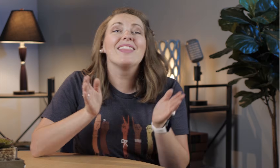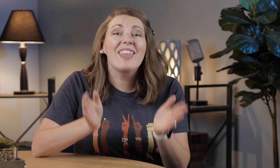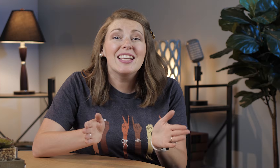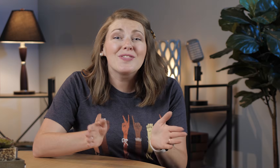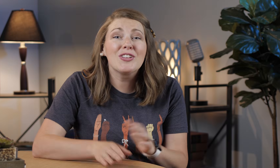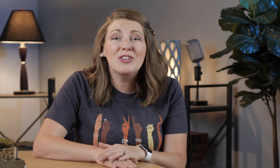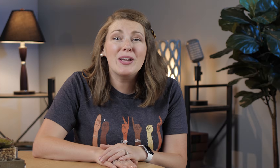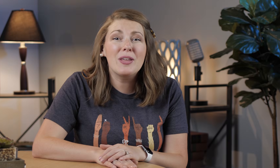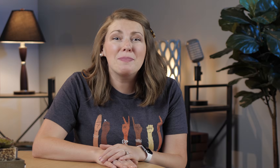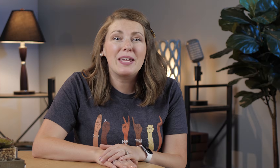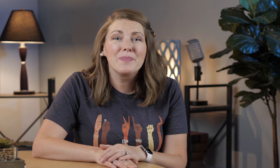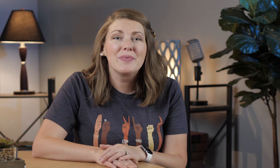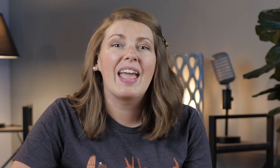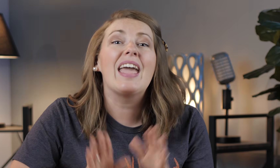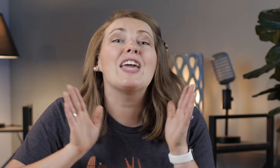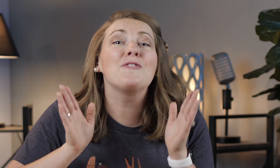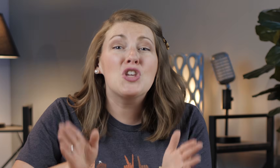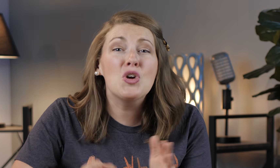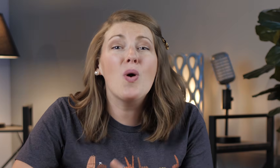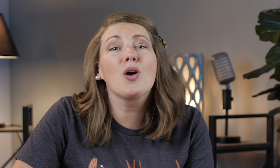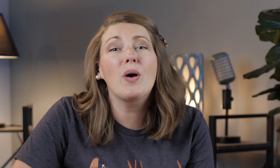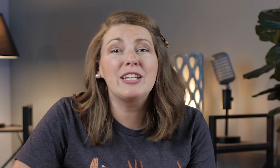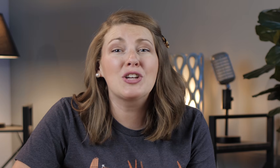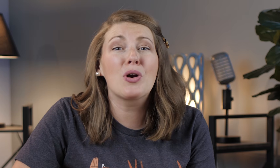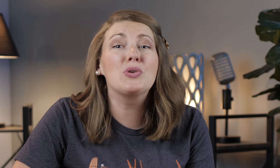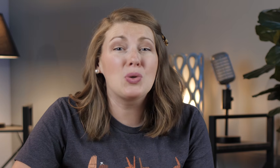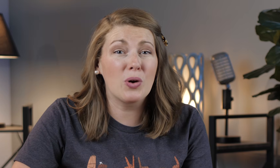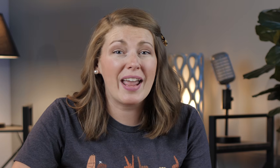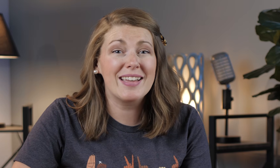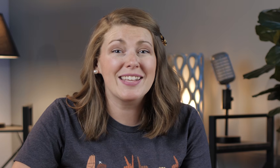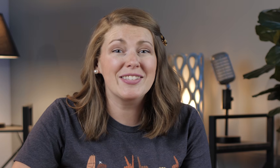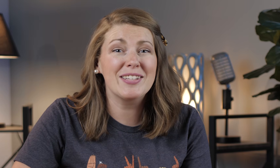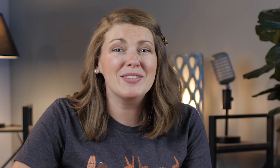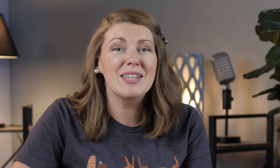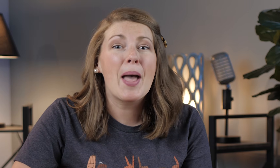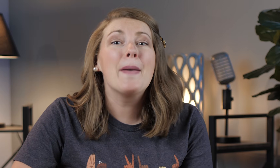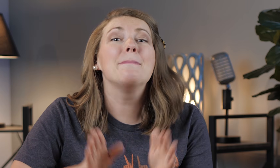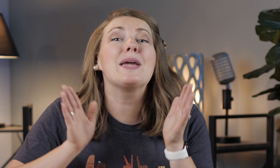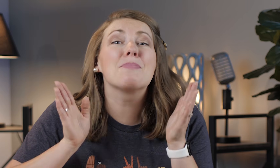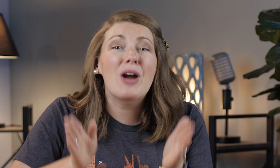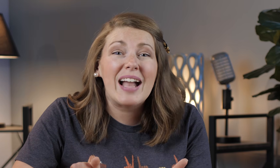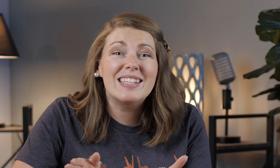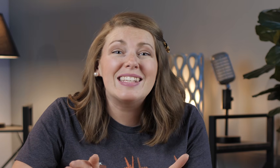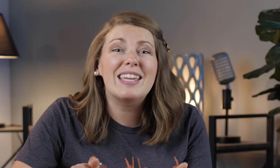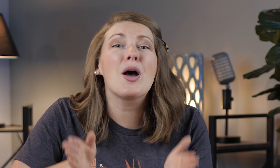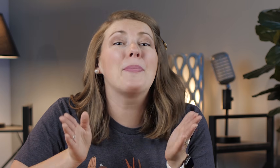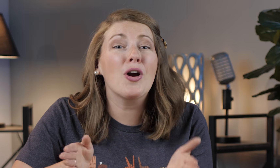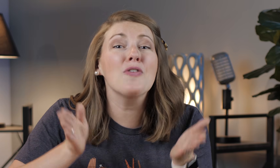Thanks for learning with me! If you are wanting to grow your ASL skills, make practicing it a part of